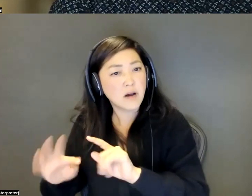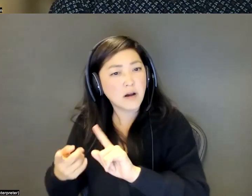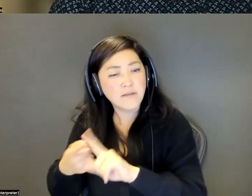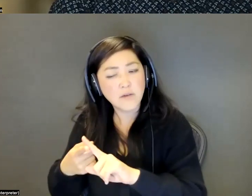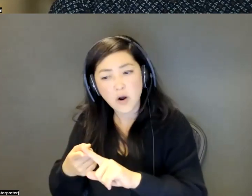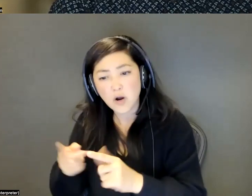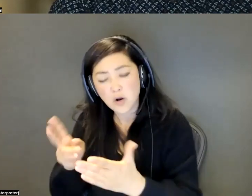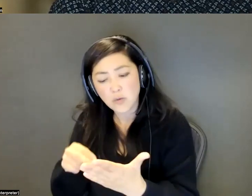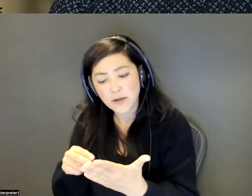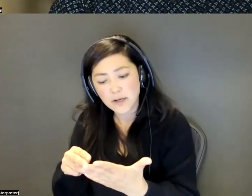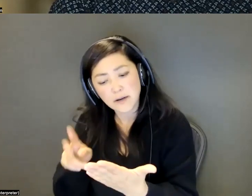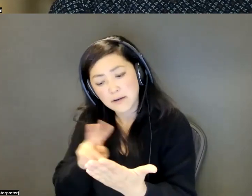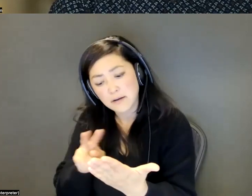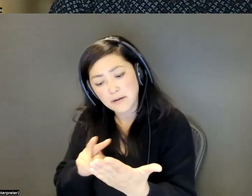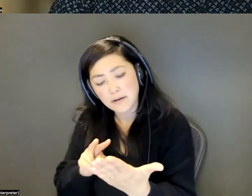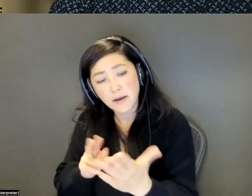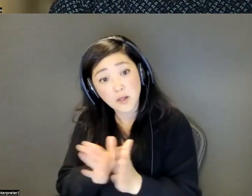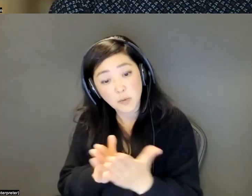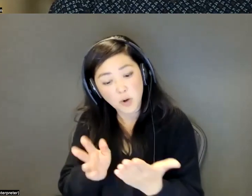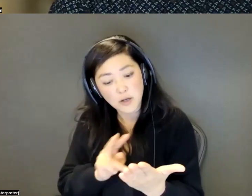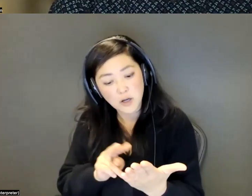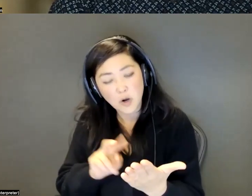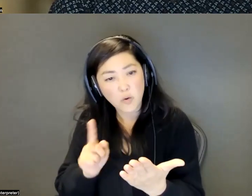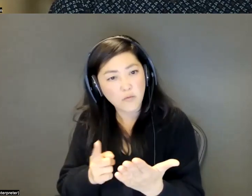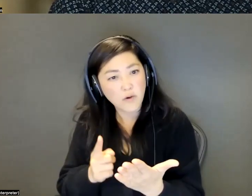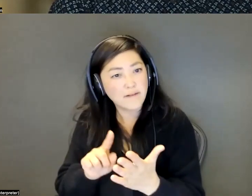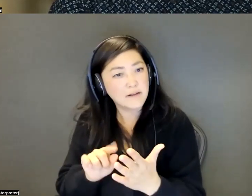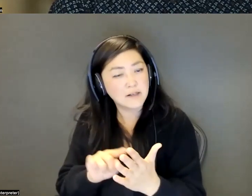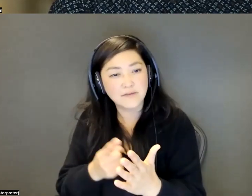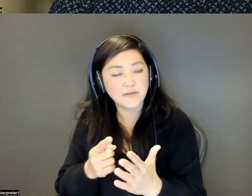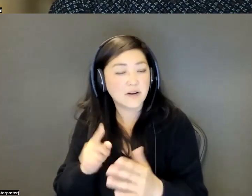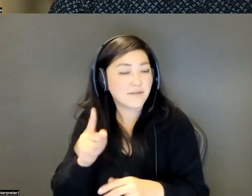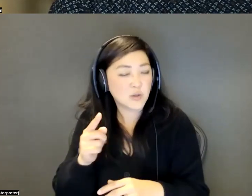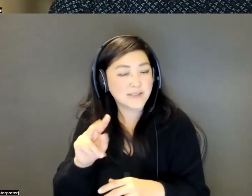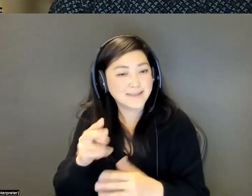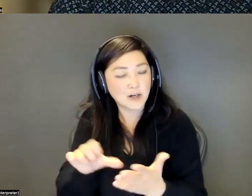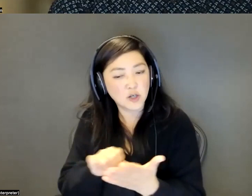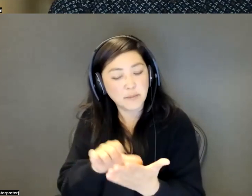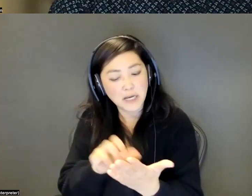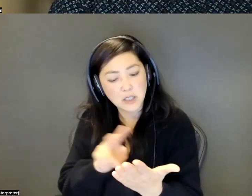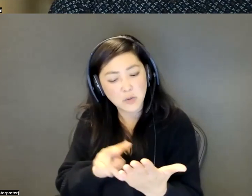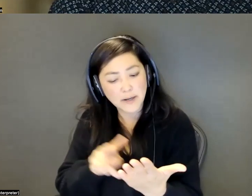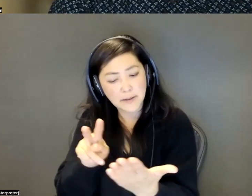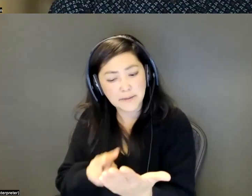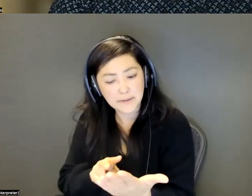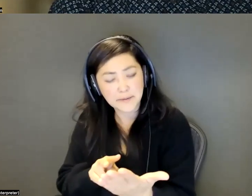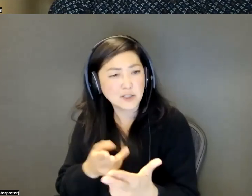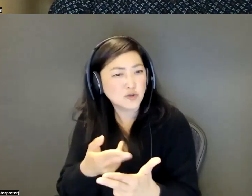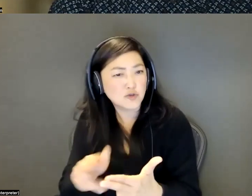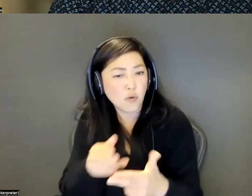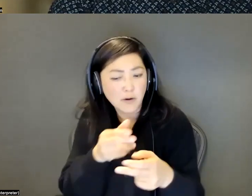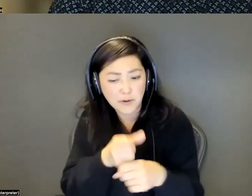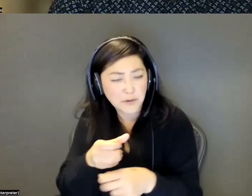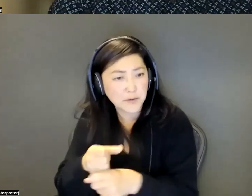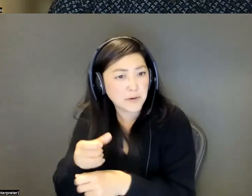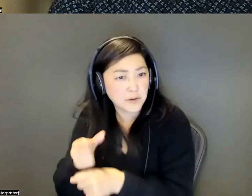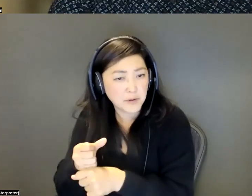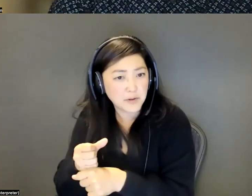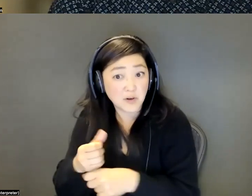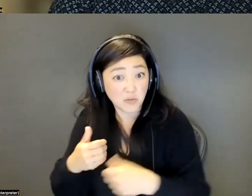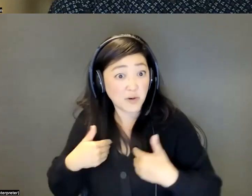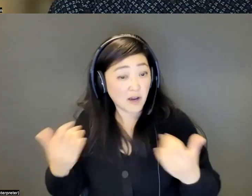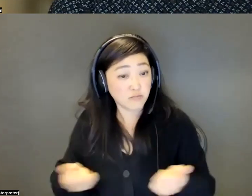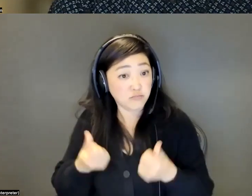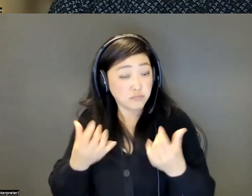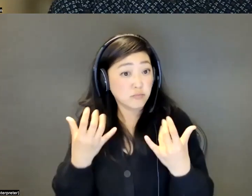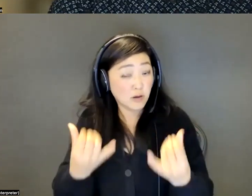and we've got accessible extracts on the website for a lot of trade titles now. At least a million,